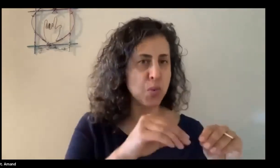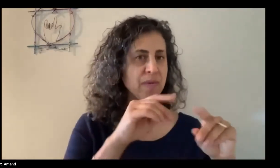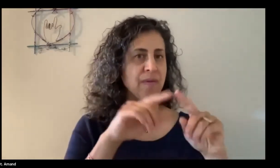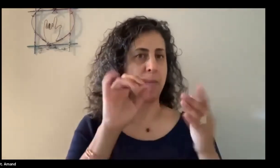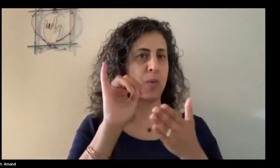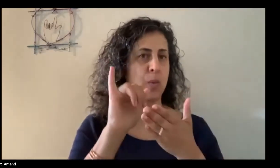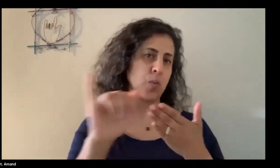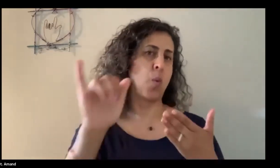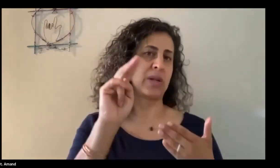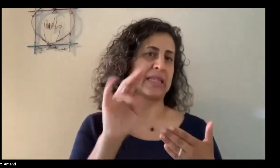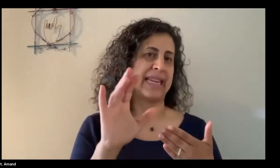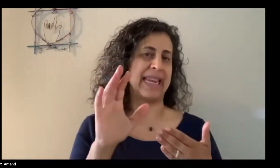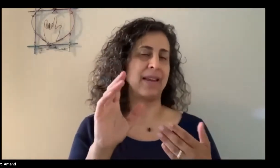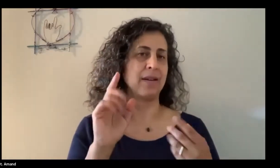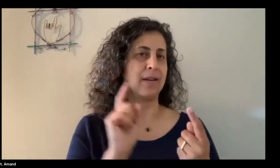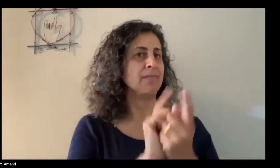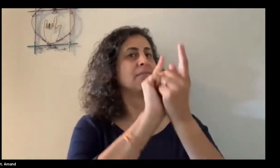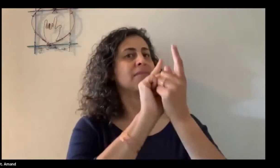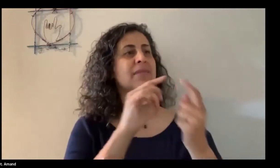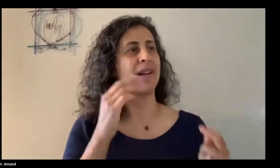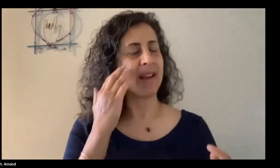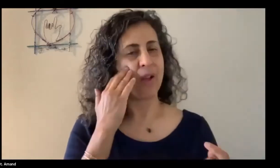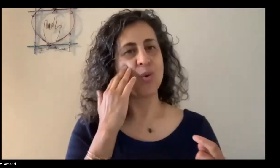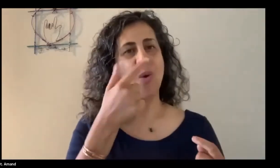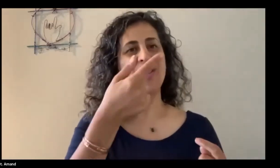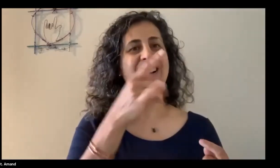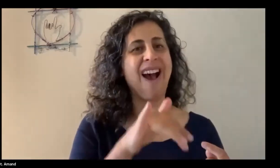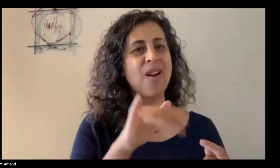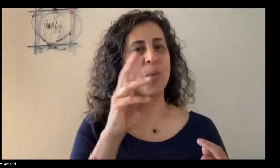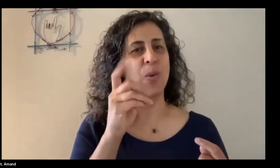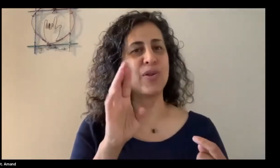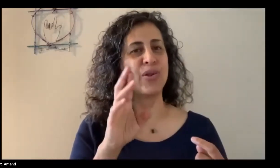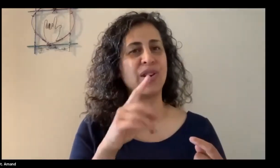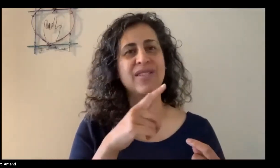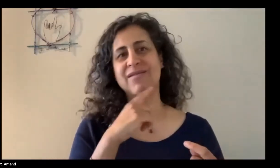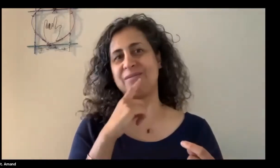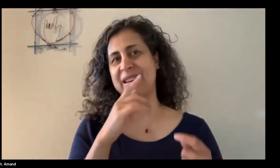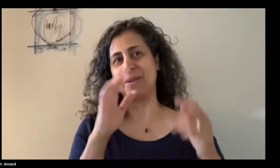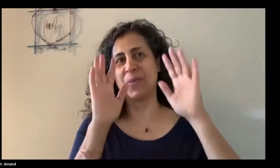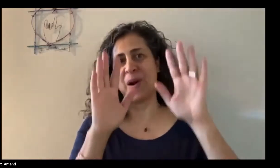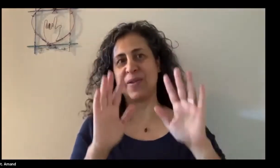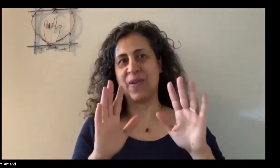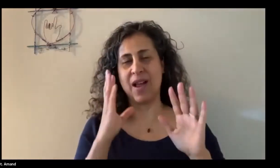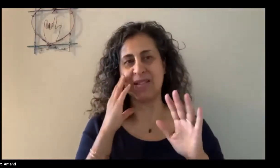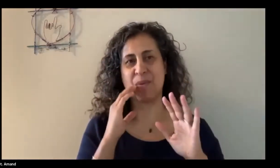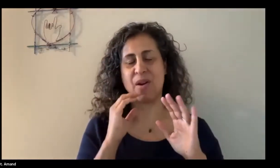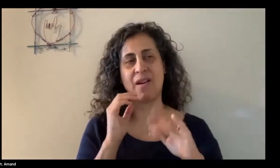And let's see, what else? I had moved from New York City and I met him, and Guy